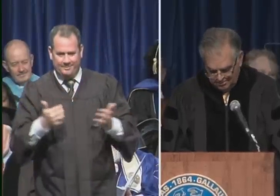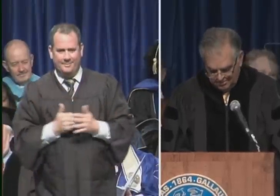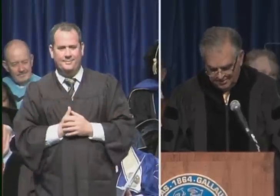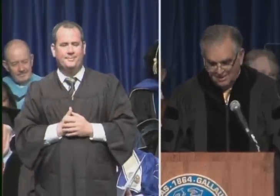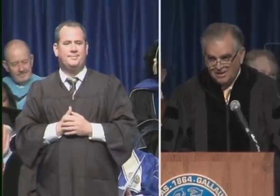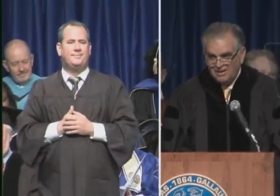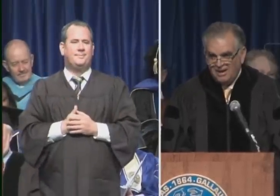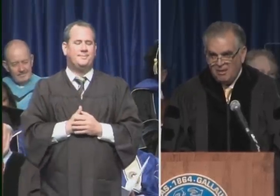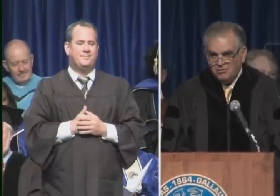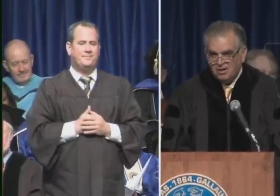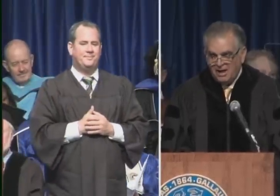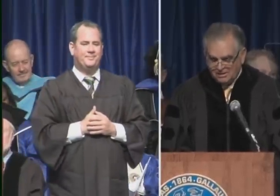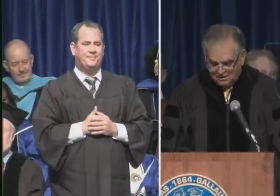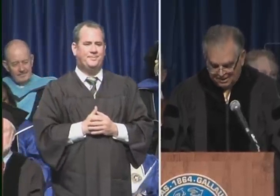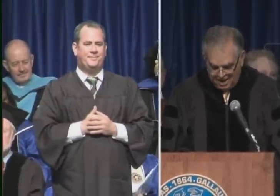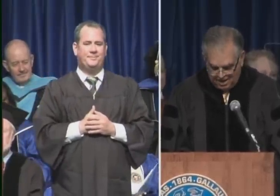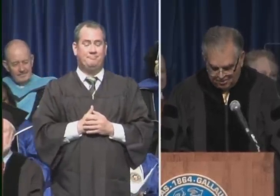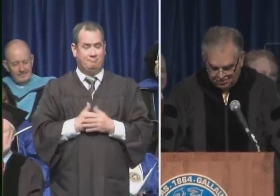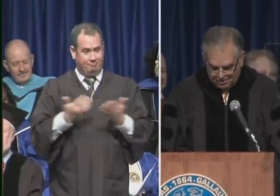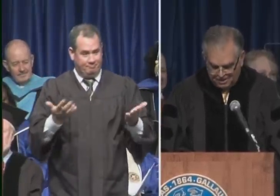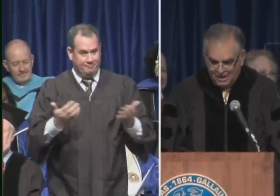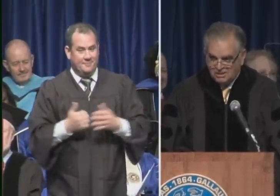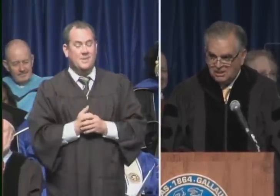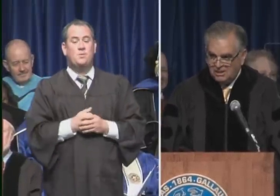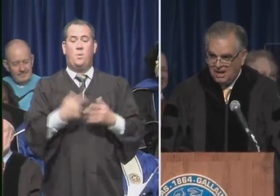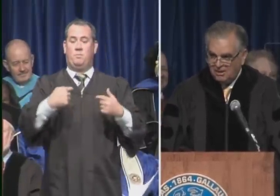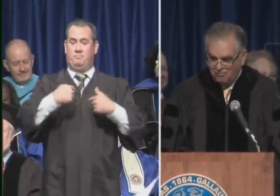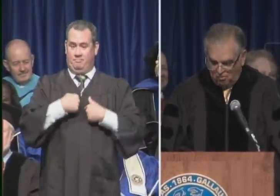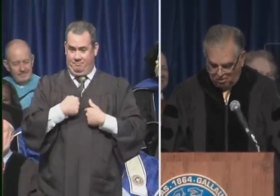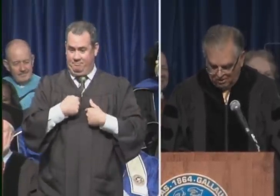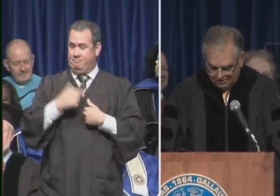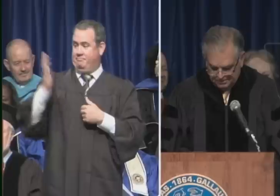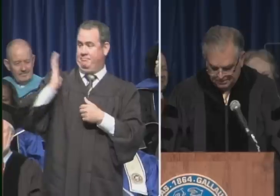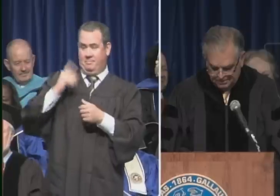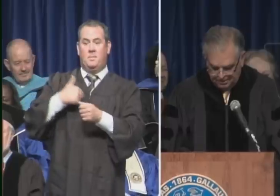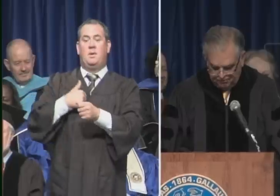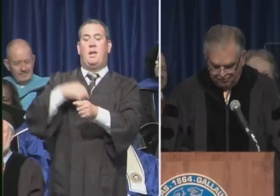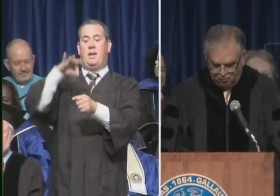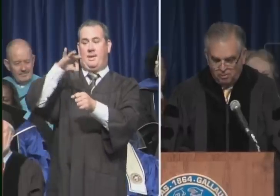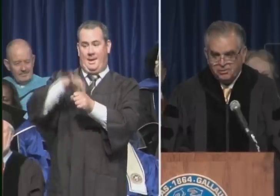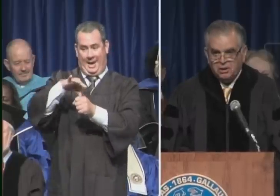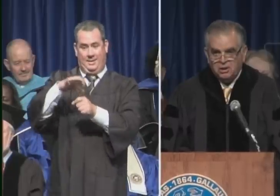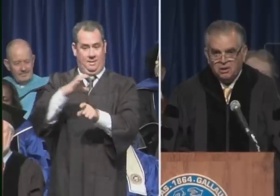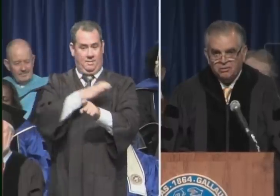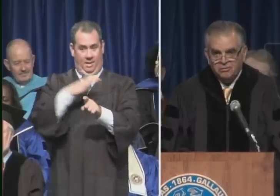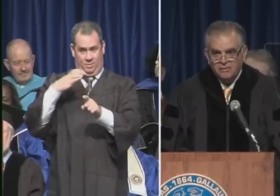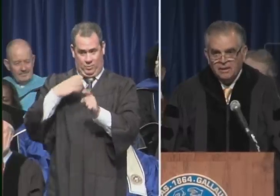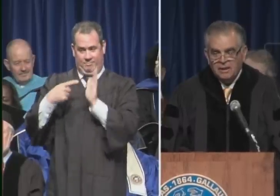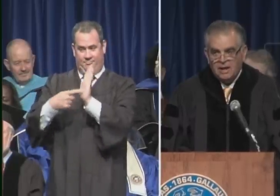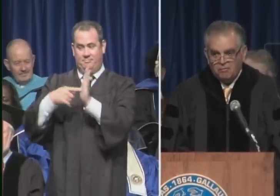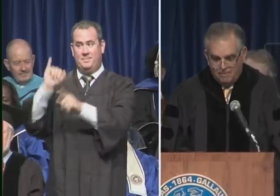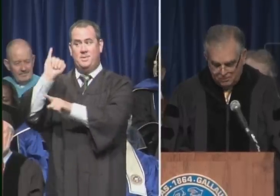I was elected to Congress in 1994, and for 14 years, I represented